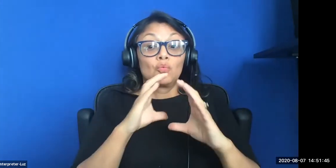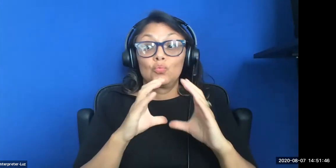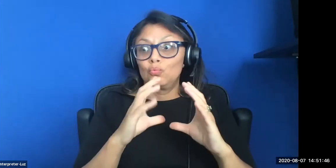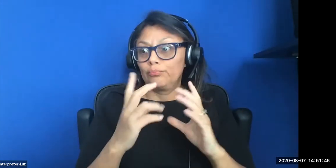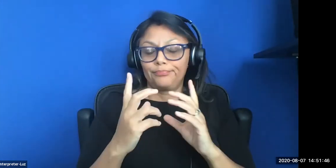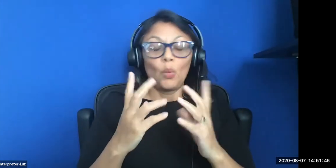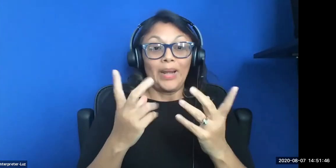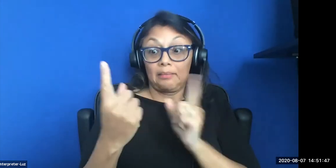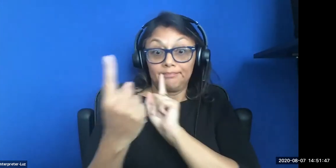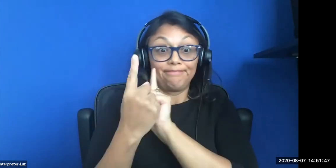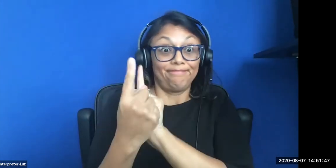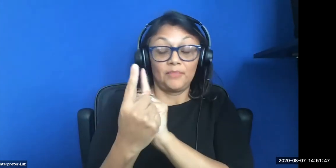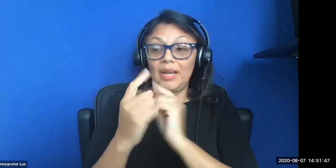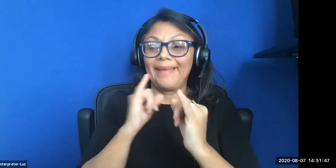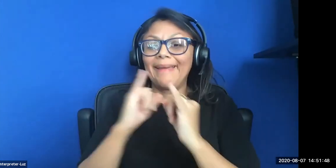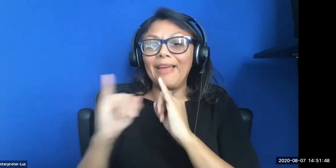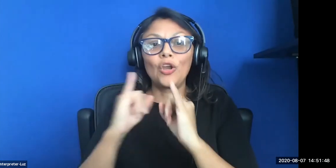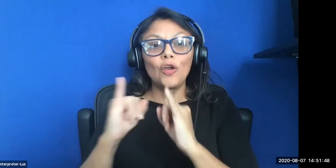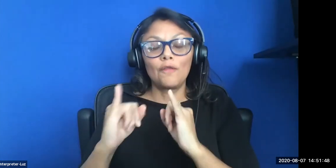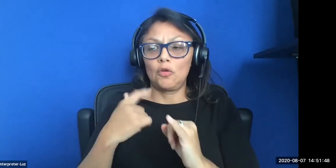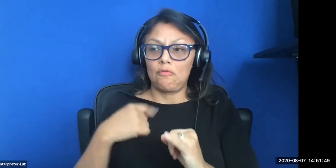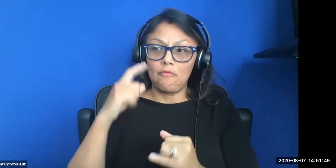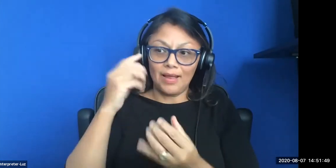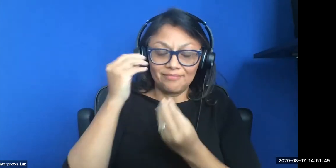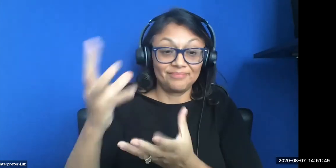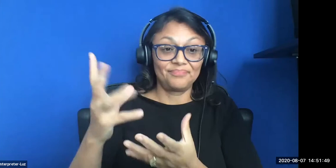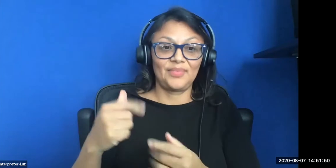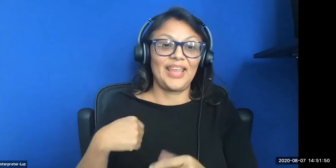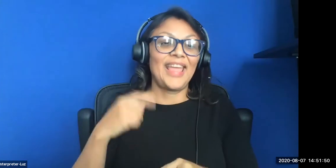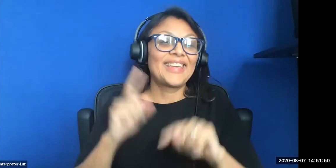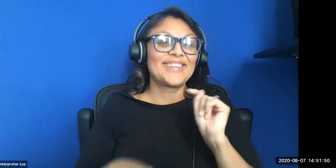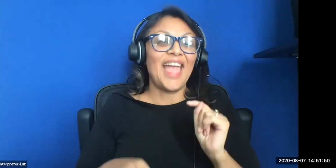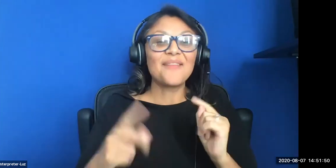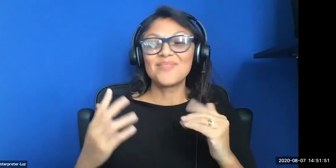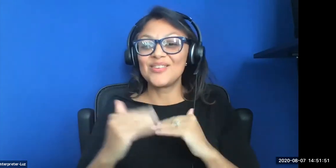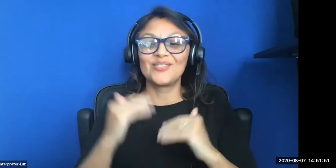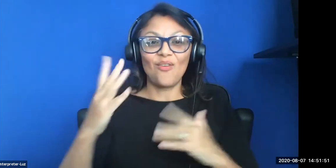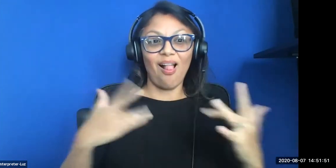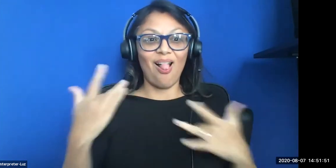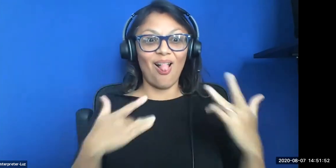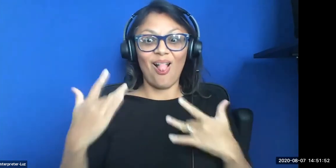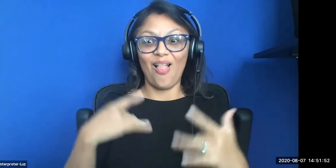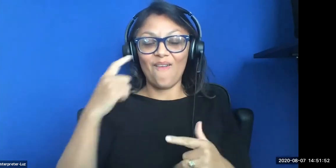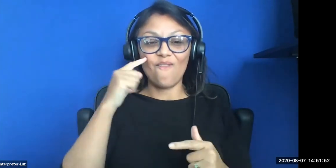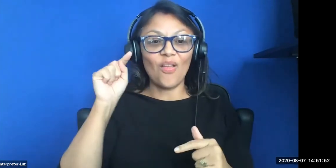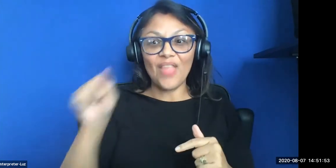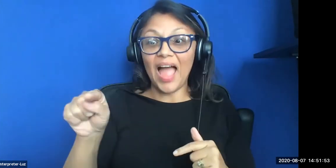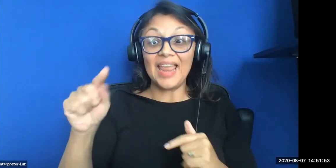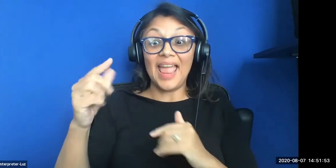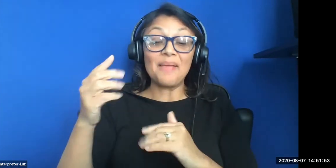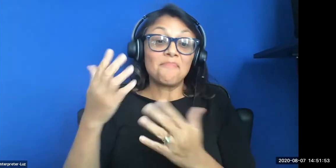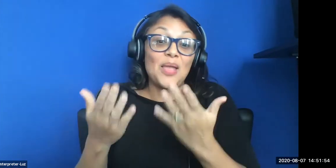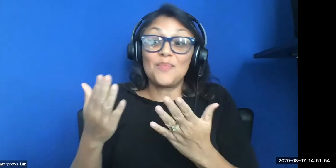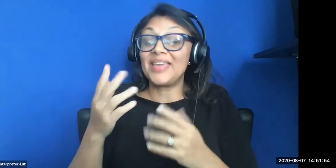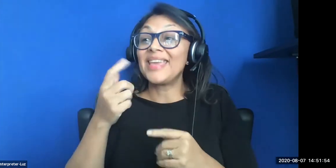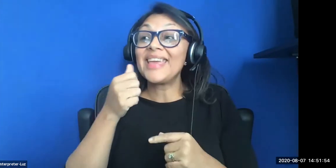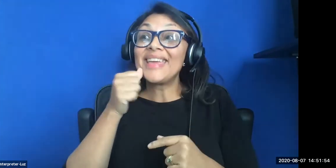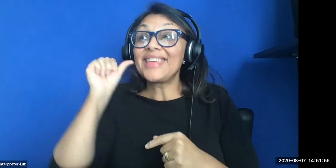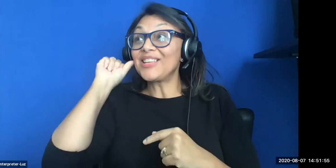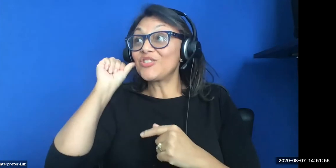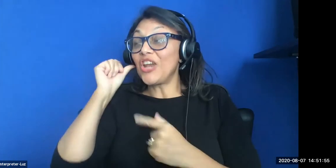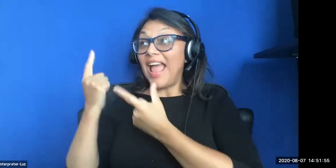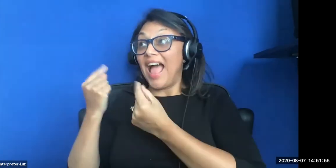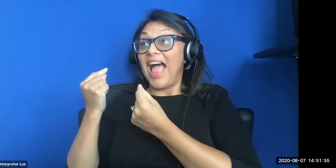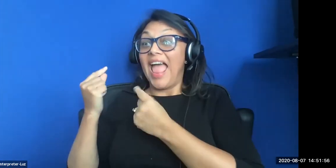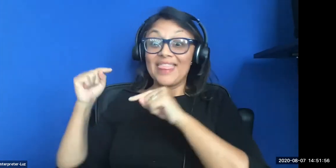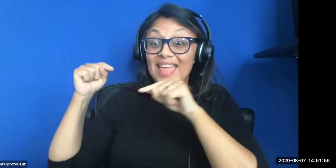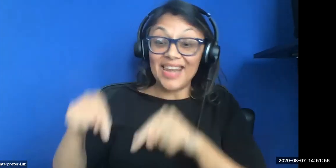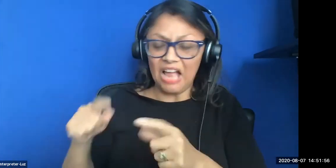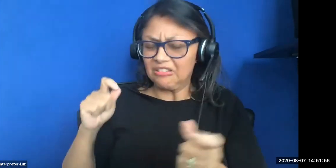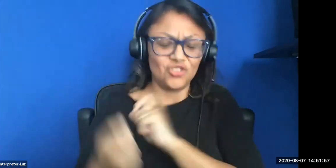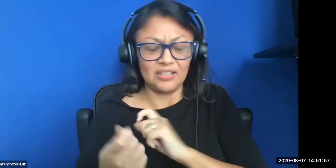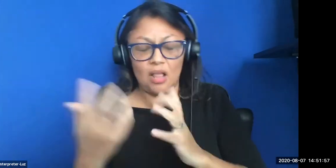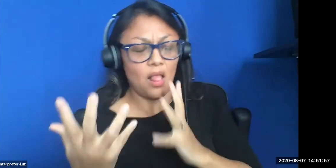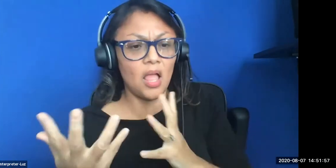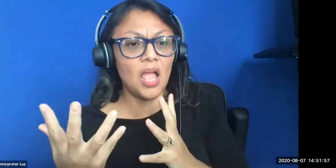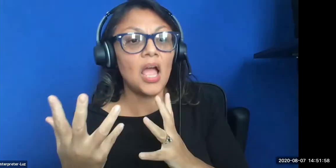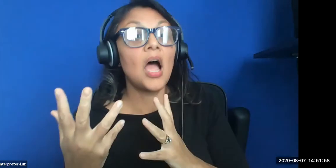Channelle Charest: You know, be really excited about the wild wild west and constant change and maybe you're not going to do the job that you were doing yesterday tomorrow, this might not be the place for you because it really does change that quickly.